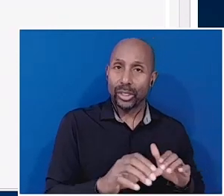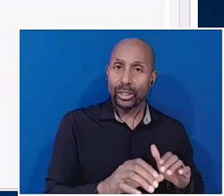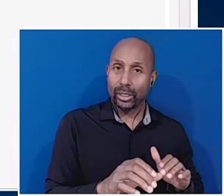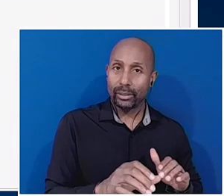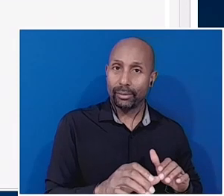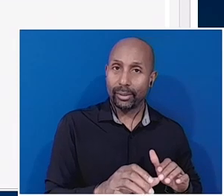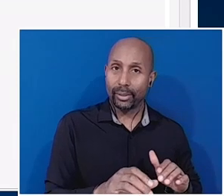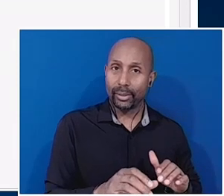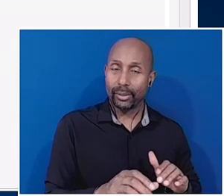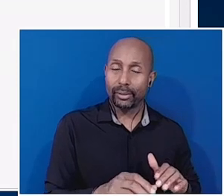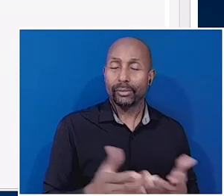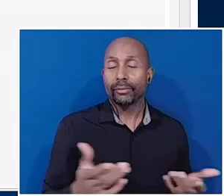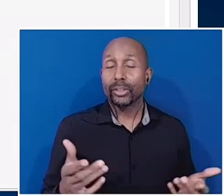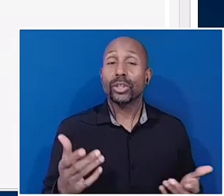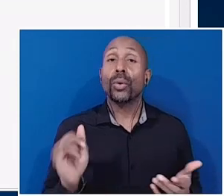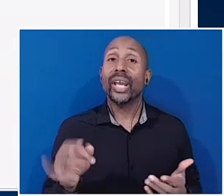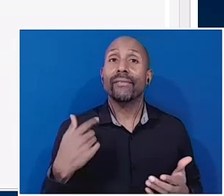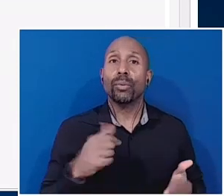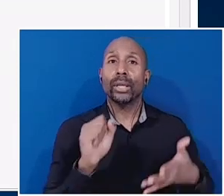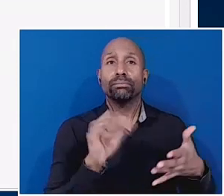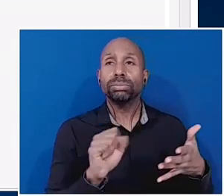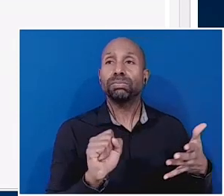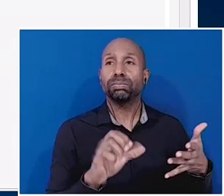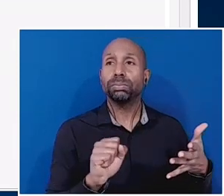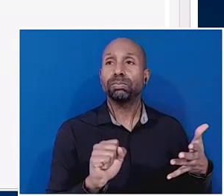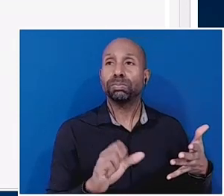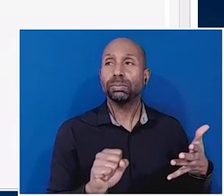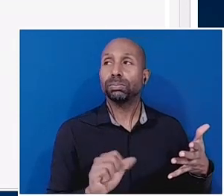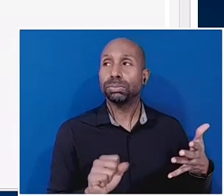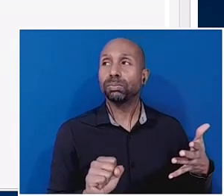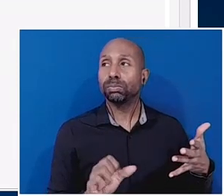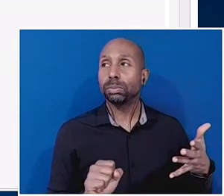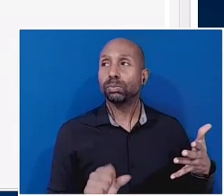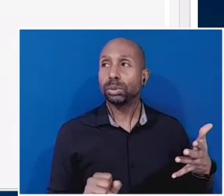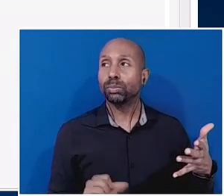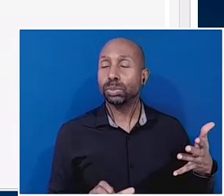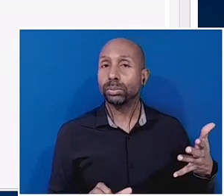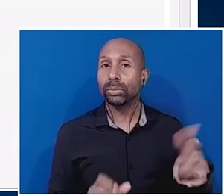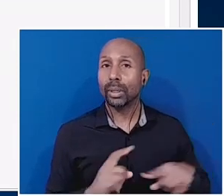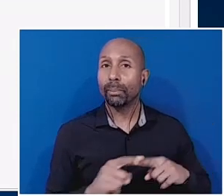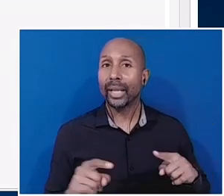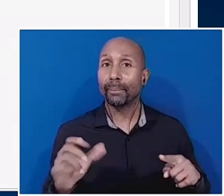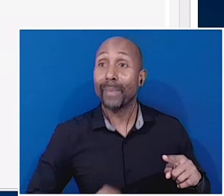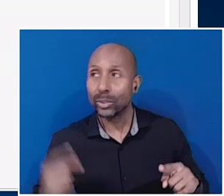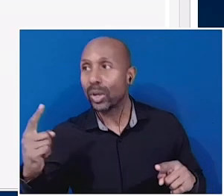So if we list some and then we leave one out. Right. I Think you can probably get around